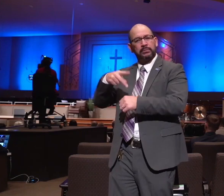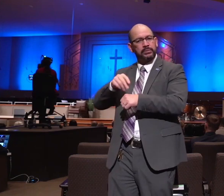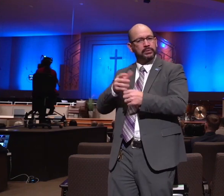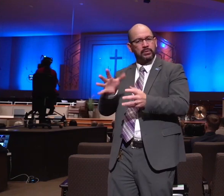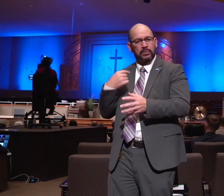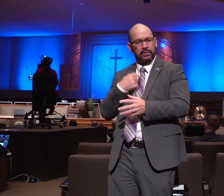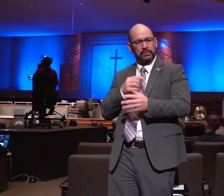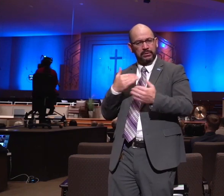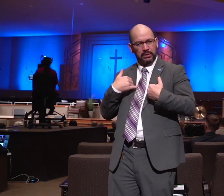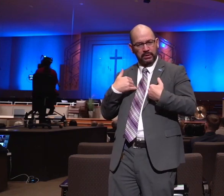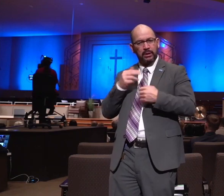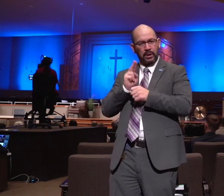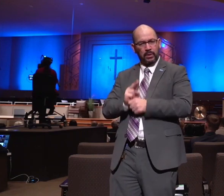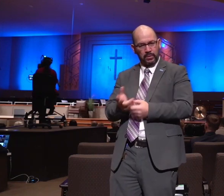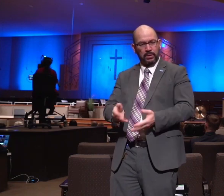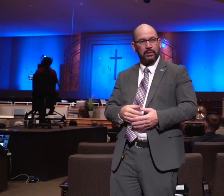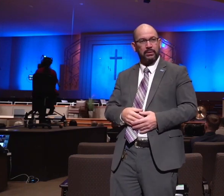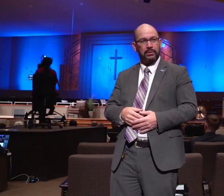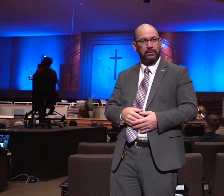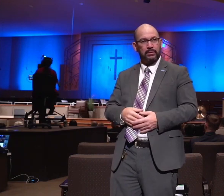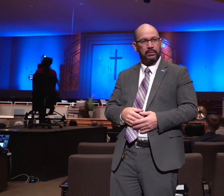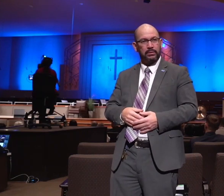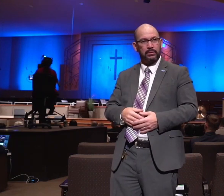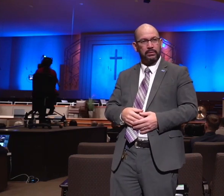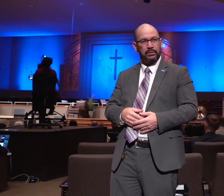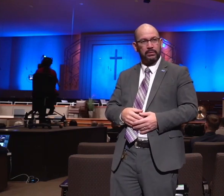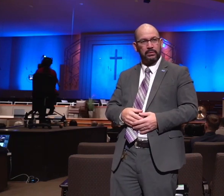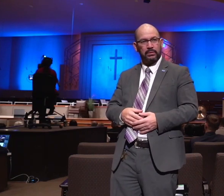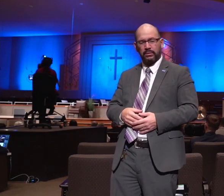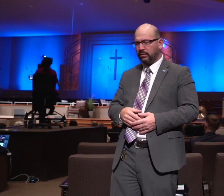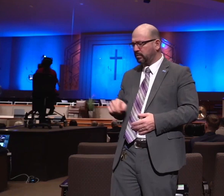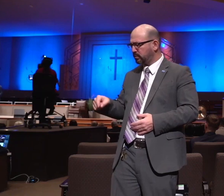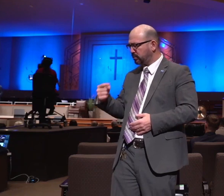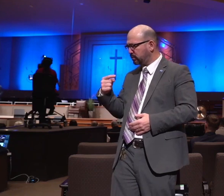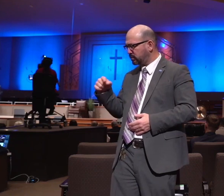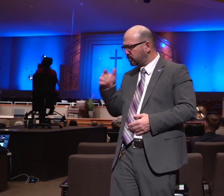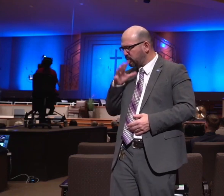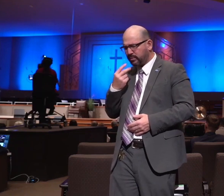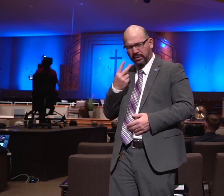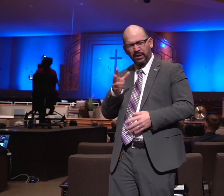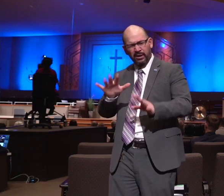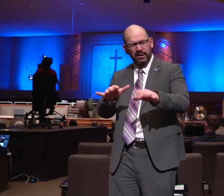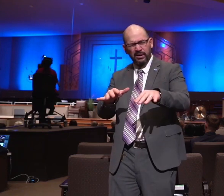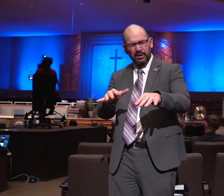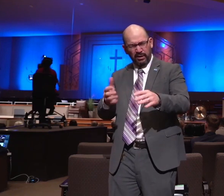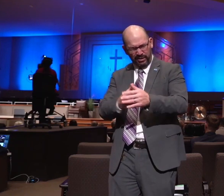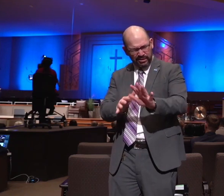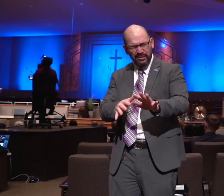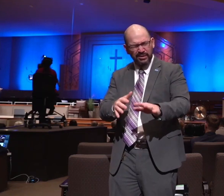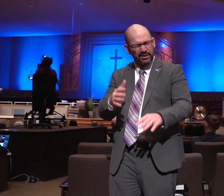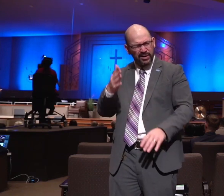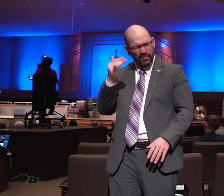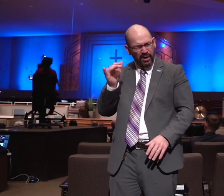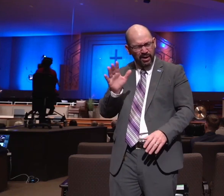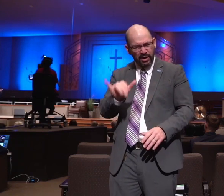two days later she's wearing it again Mrs Weaver spoke to her